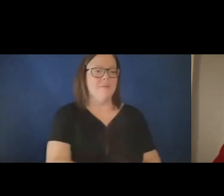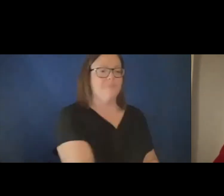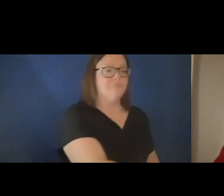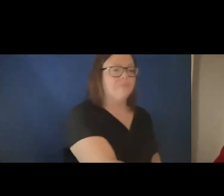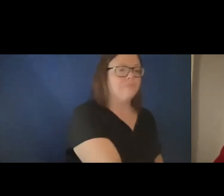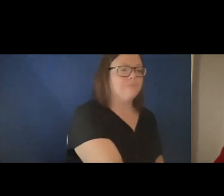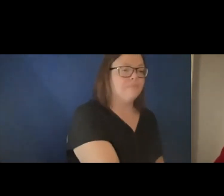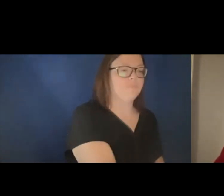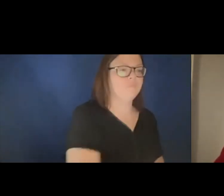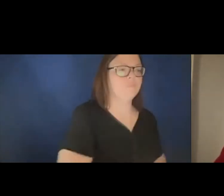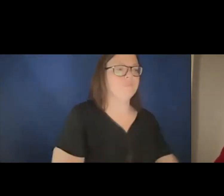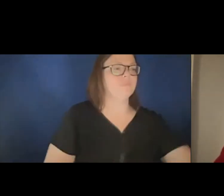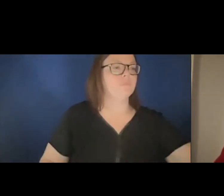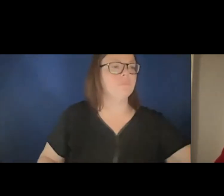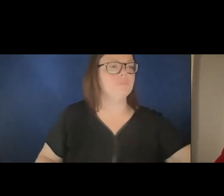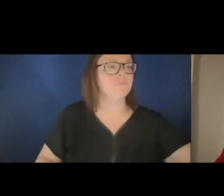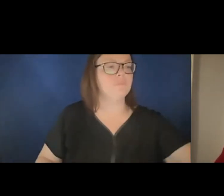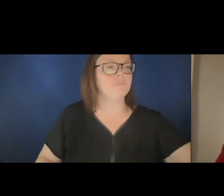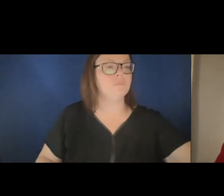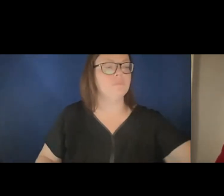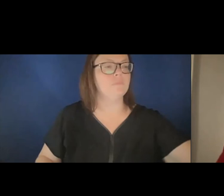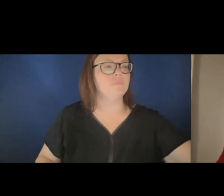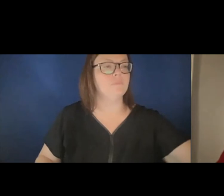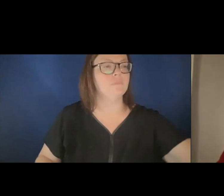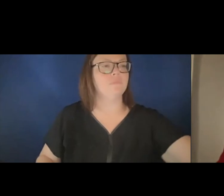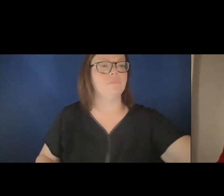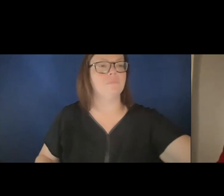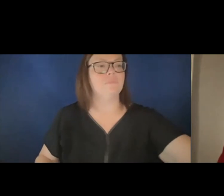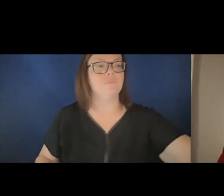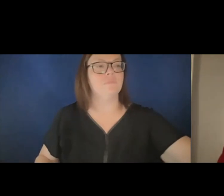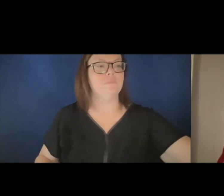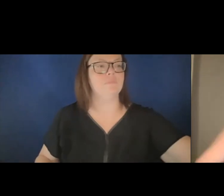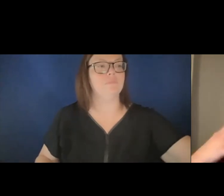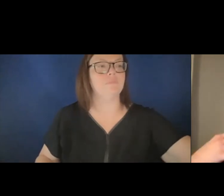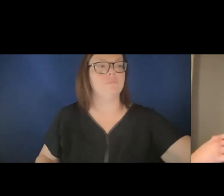Hindi, who led a workshop this afternoon that led me--selfishly I'm talking about this--to